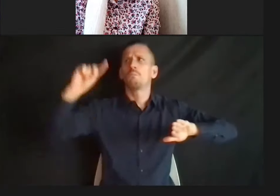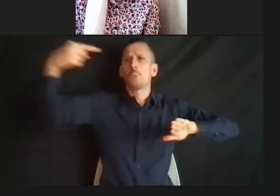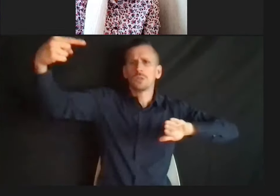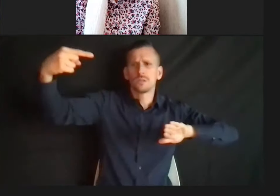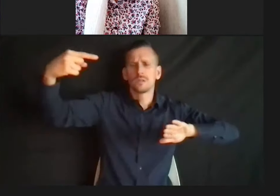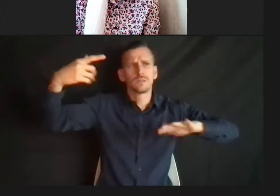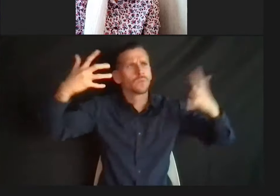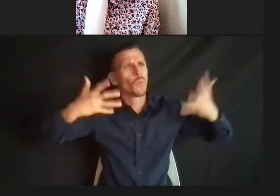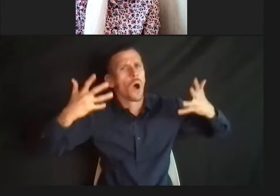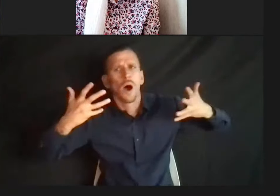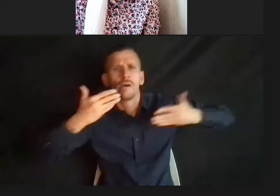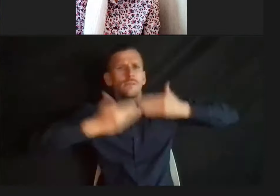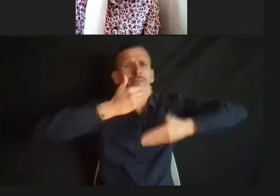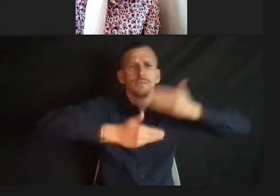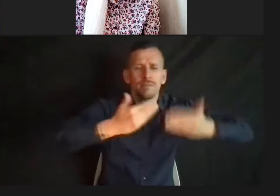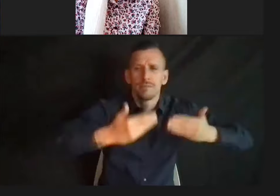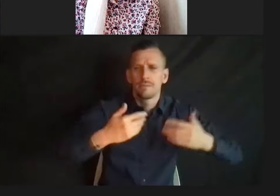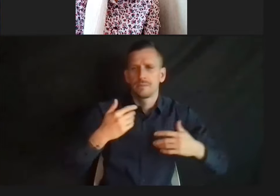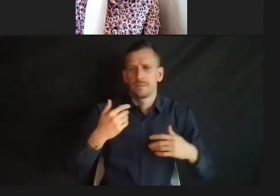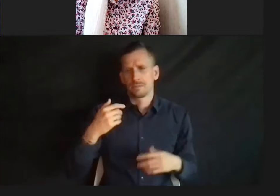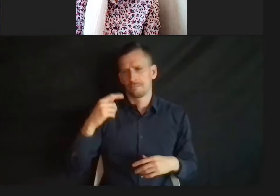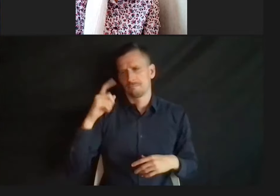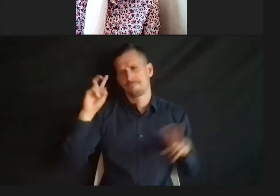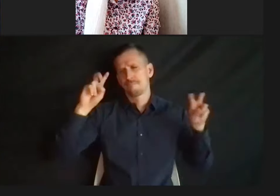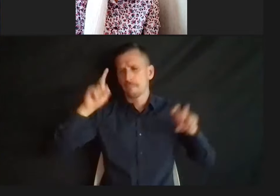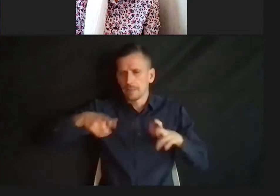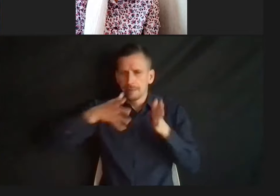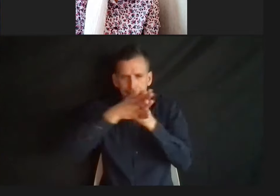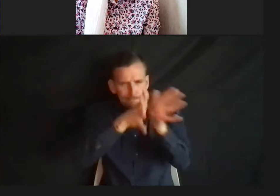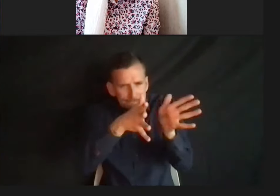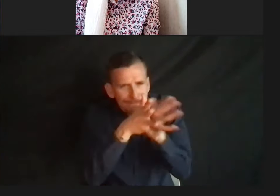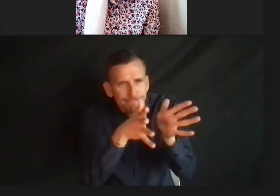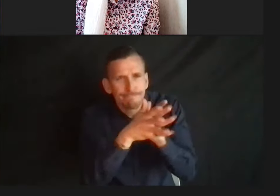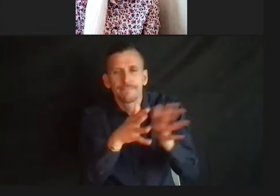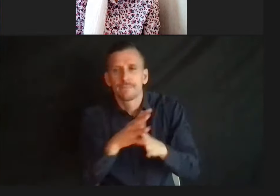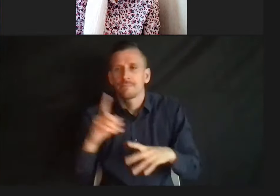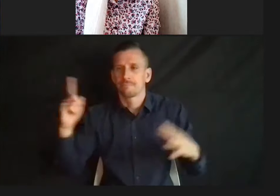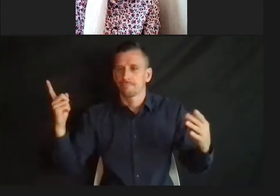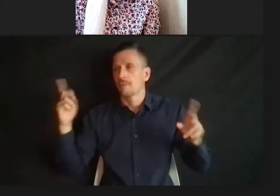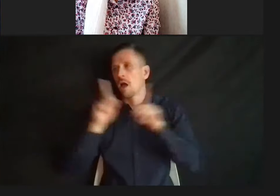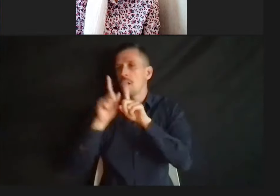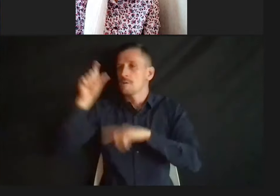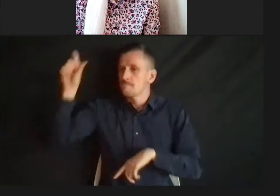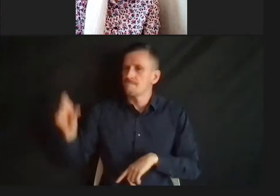and then present that to the local government and then we can provide financing for that.